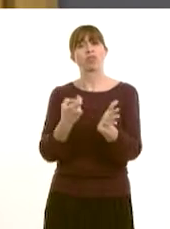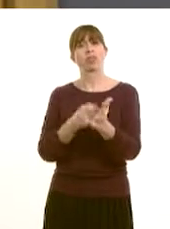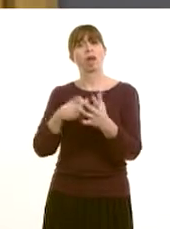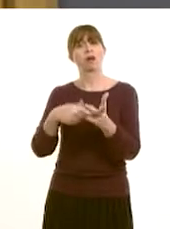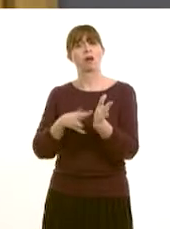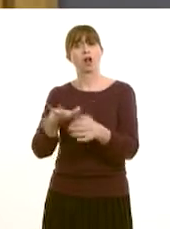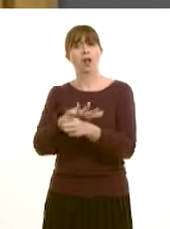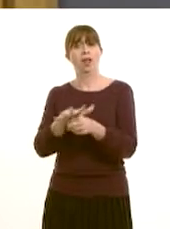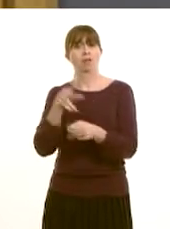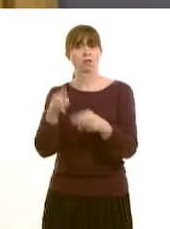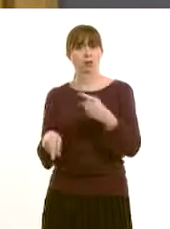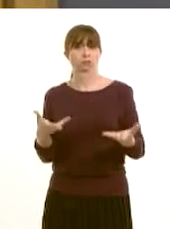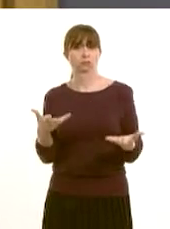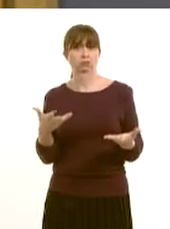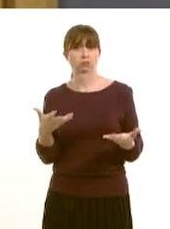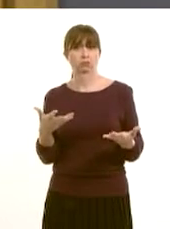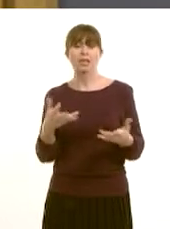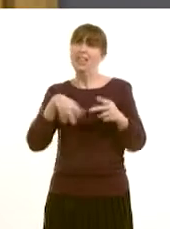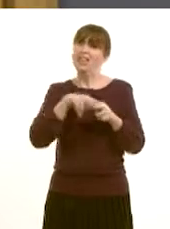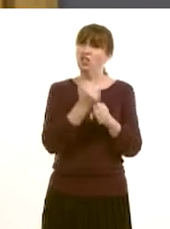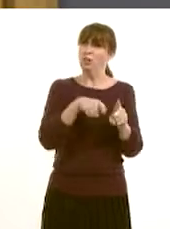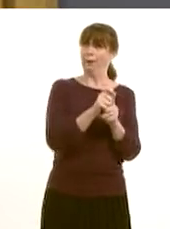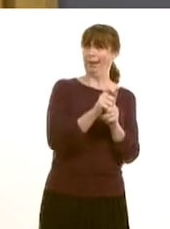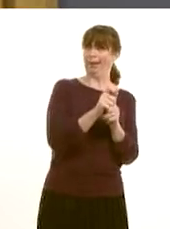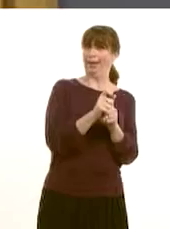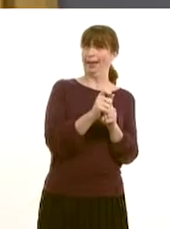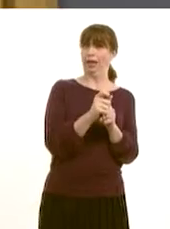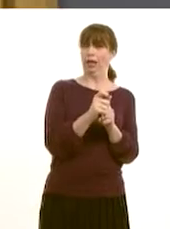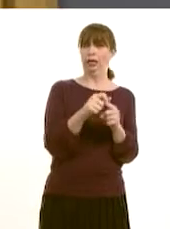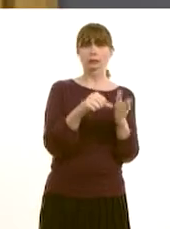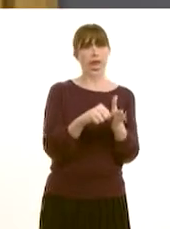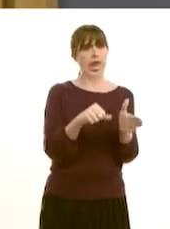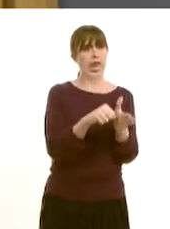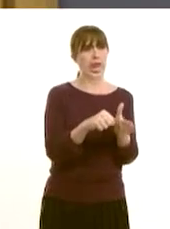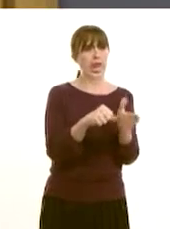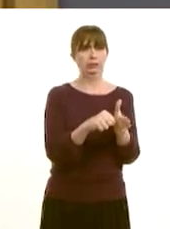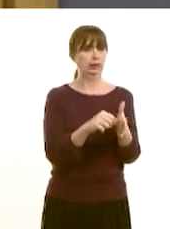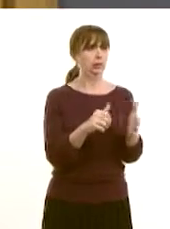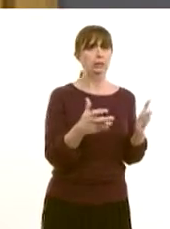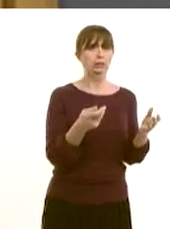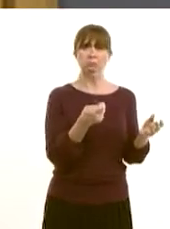Now, when primary care is weak, there is an inevitable knock-on effect on hospitals, by